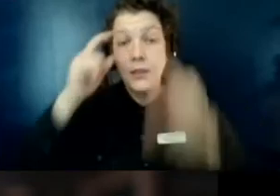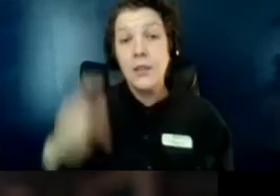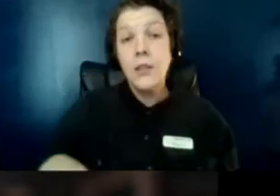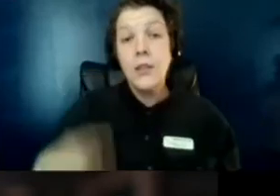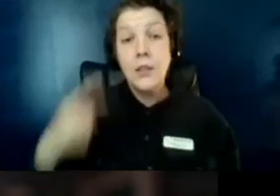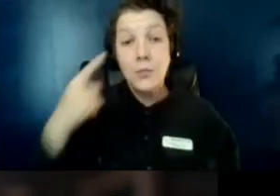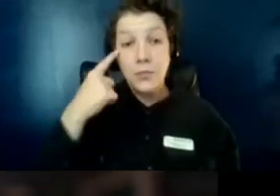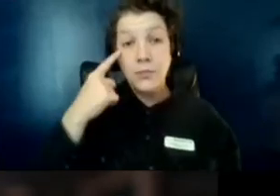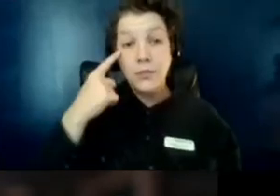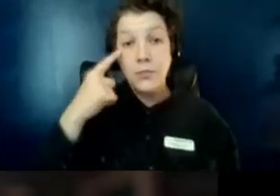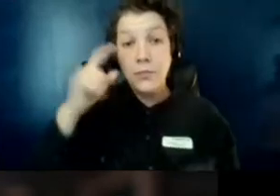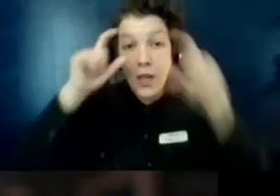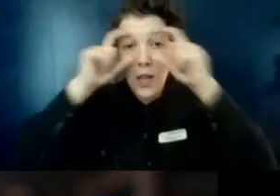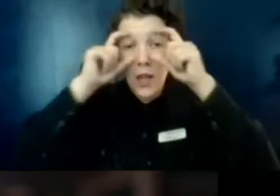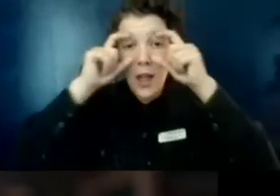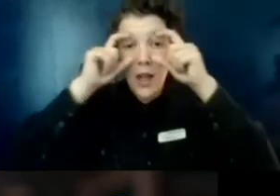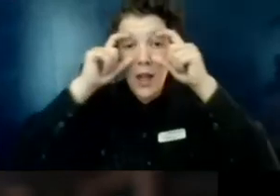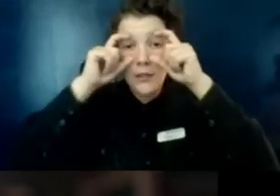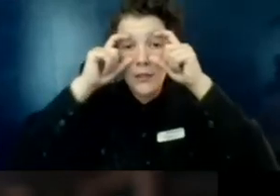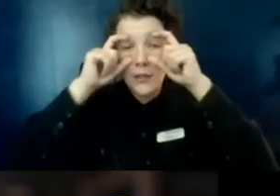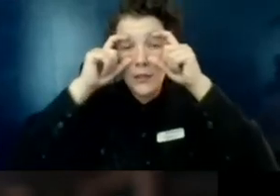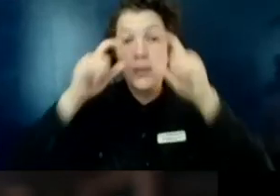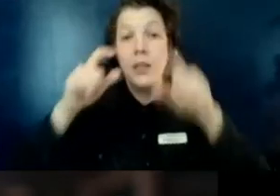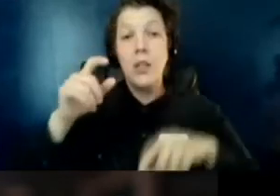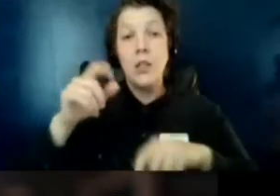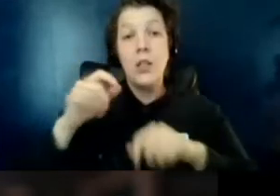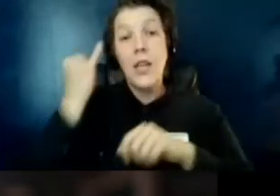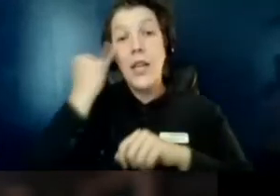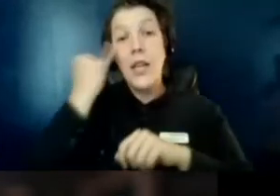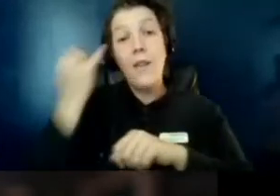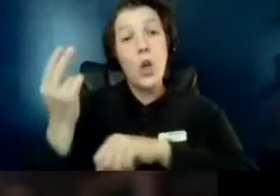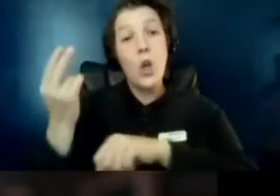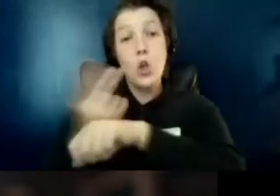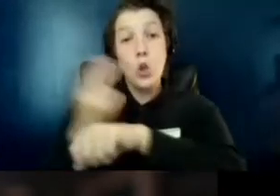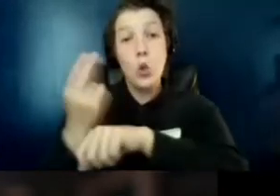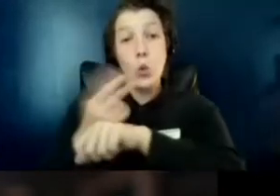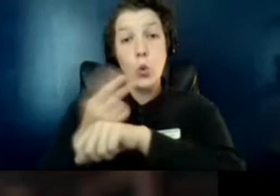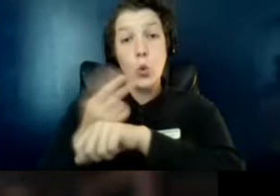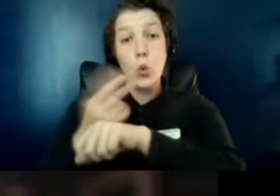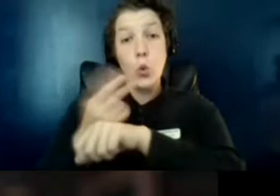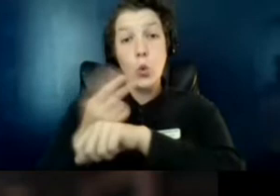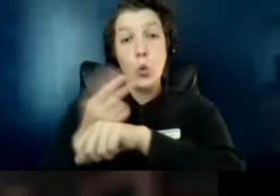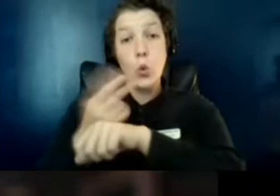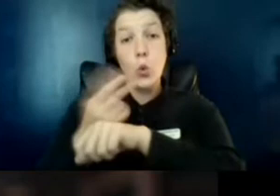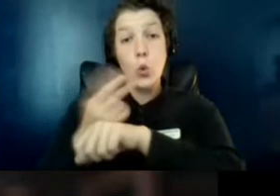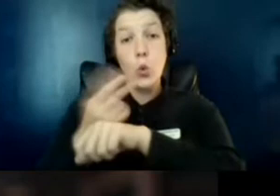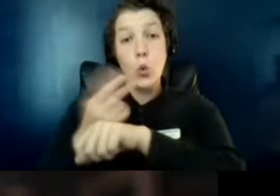the focal length of my screen. So I have this second pair to accommodate the problem that